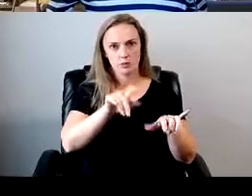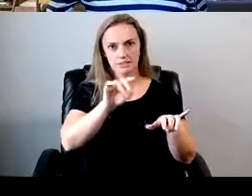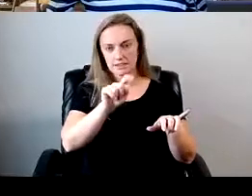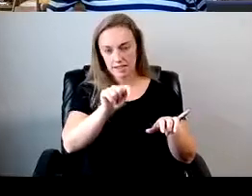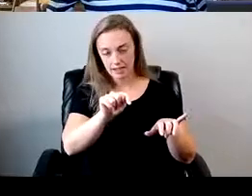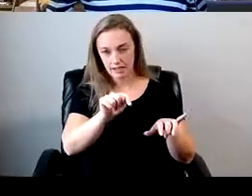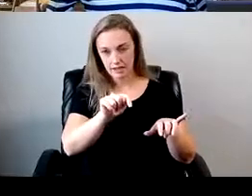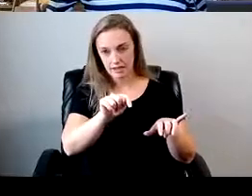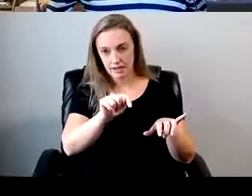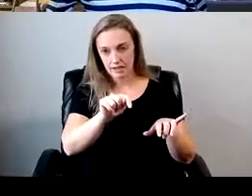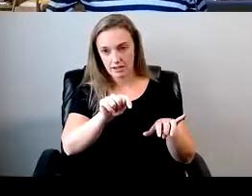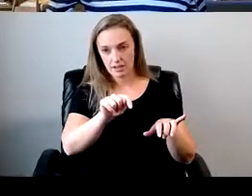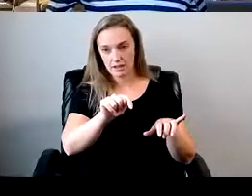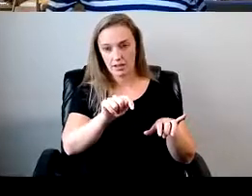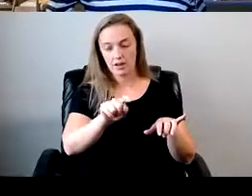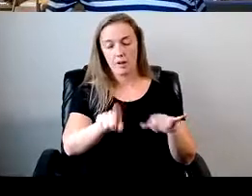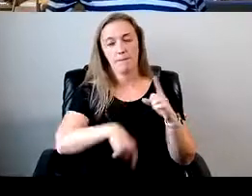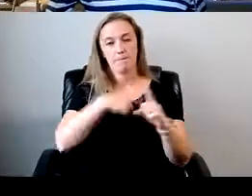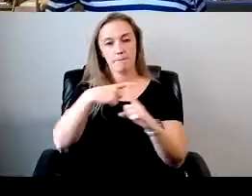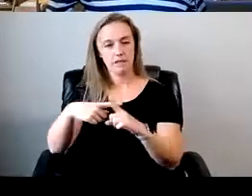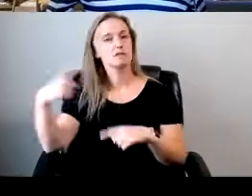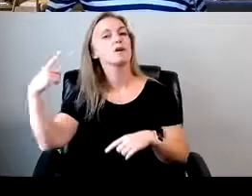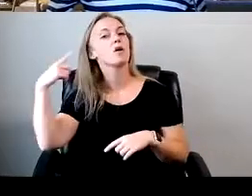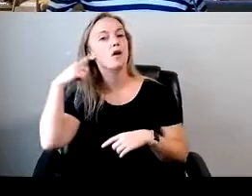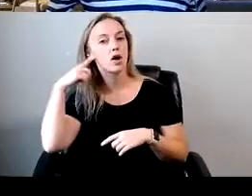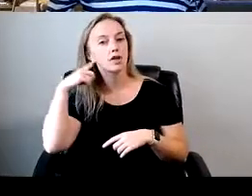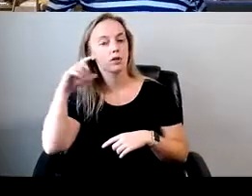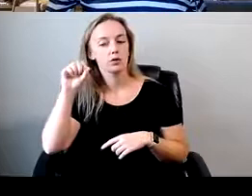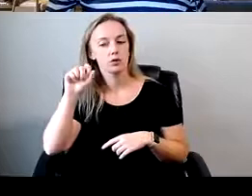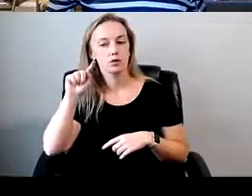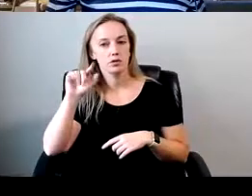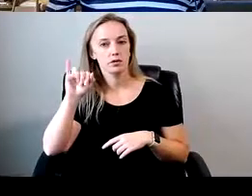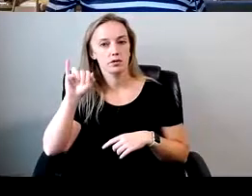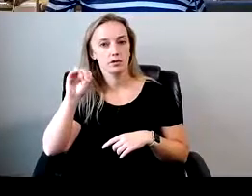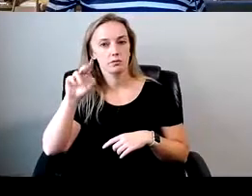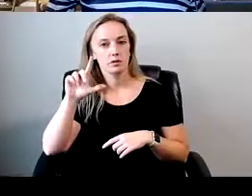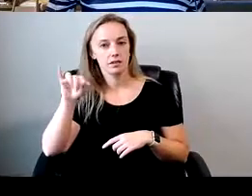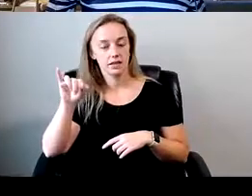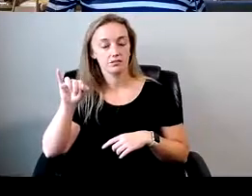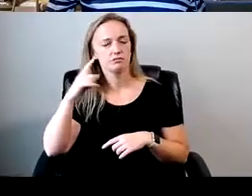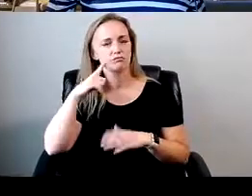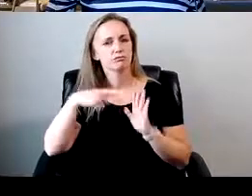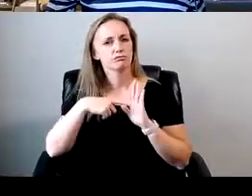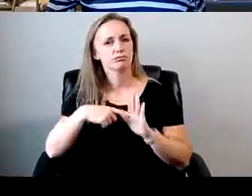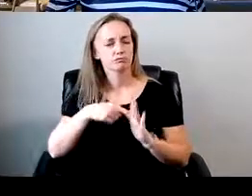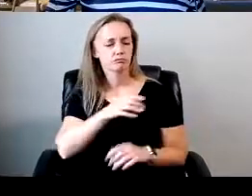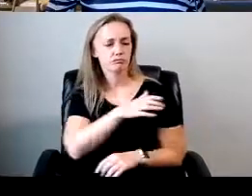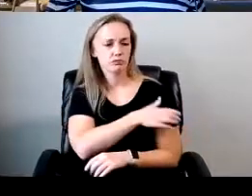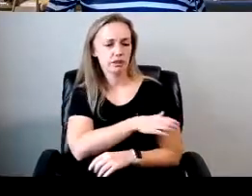In addition to auditory stimuli, for example, a clinician might consider color coding details